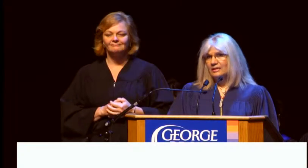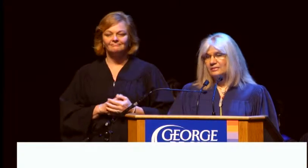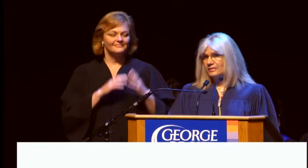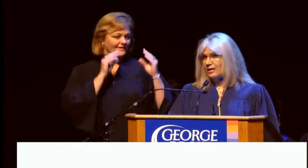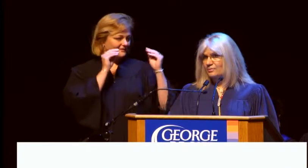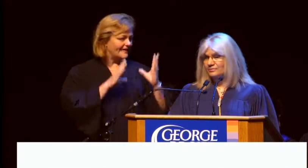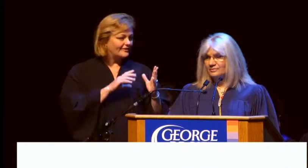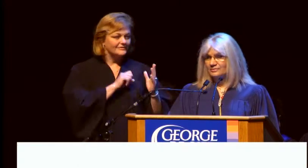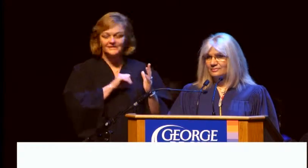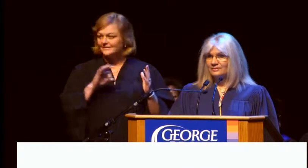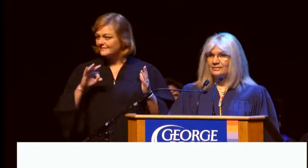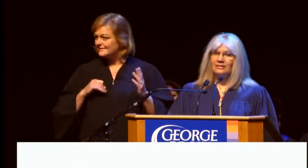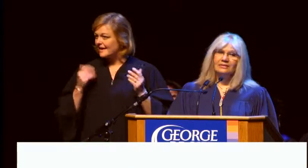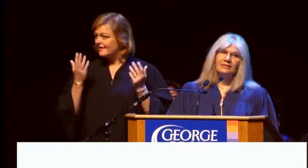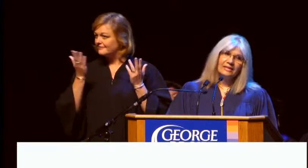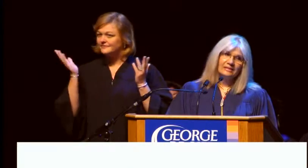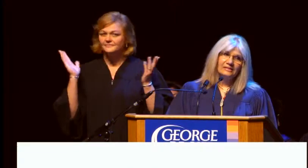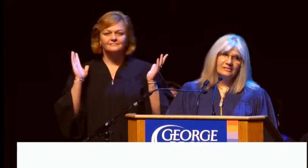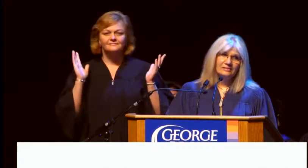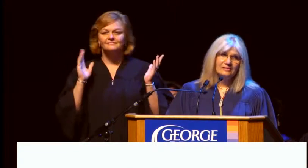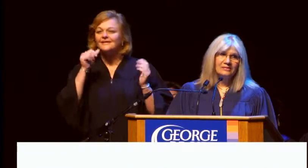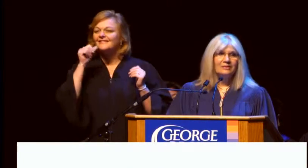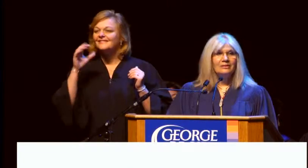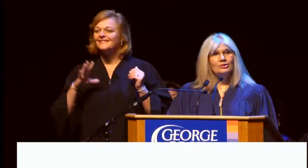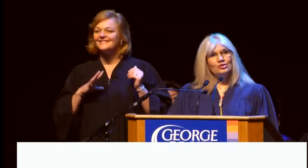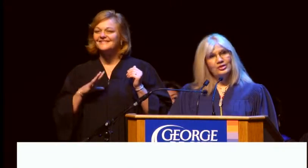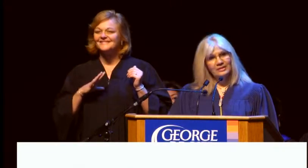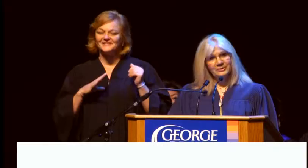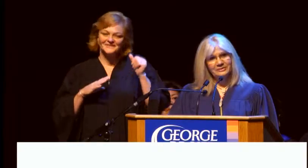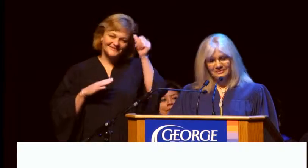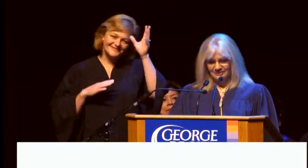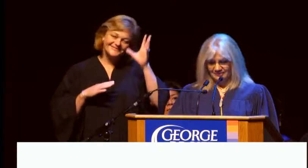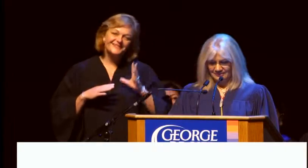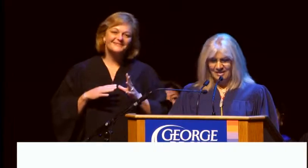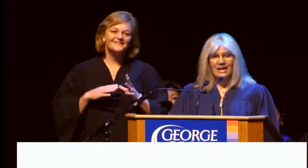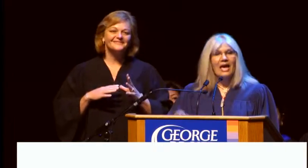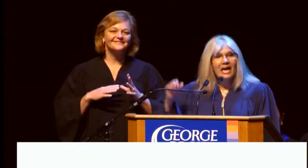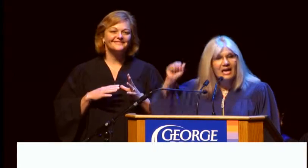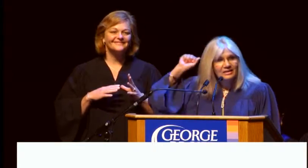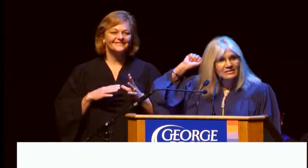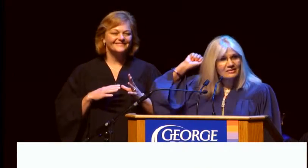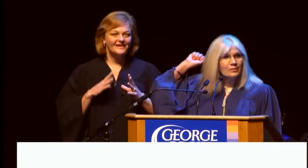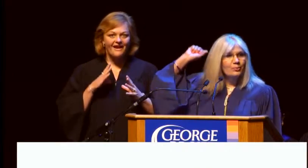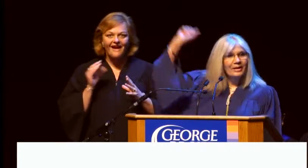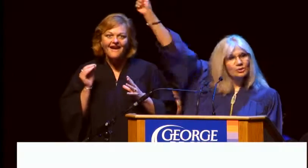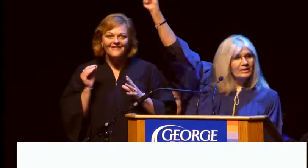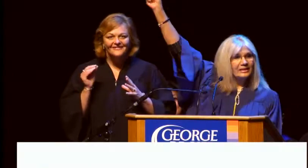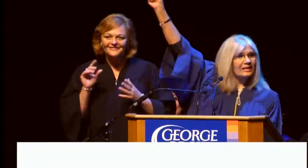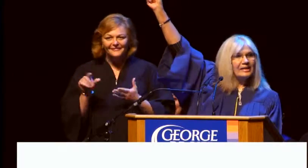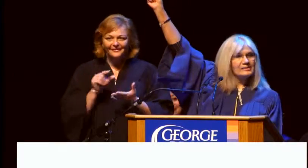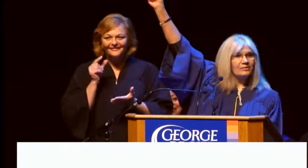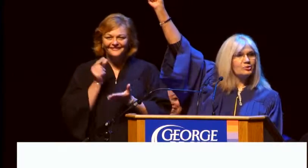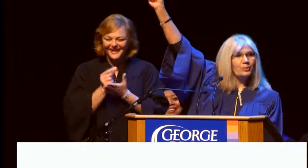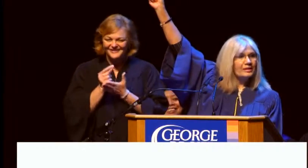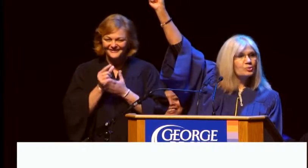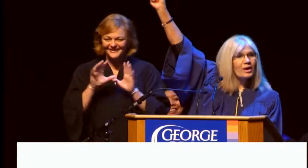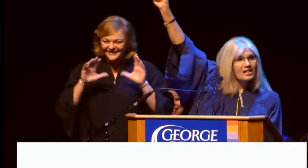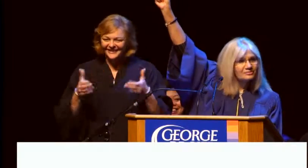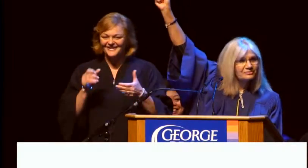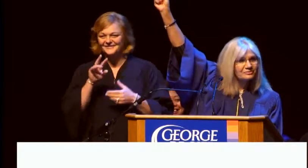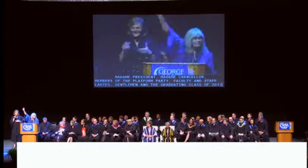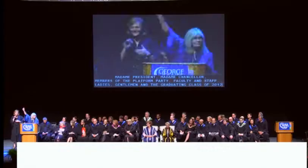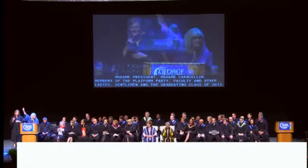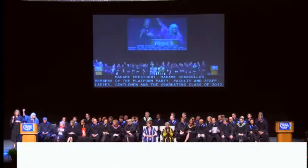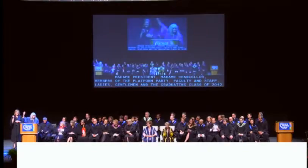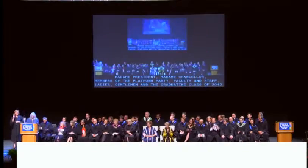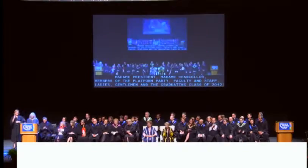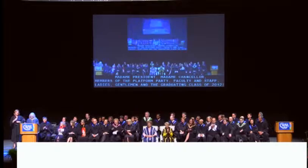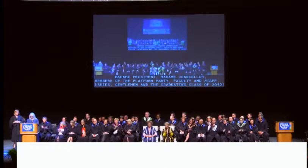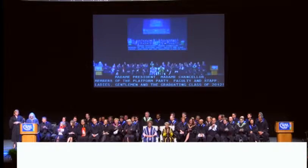AND STAFF, LADIES, GENTLEMEN AND THE GRADUATING CLASS OF 2012!